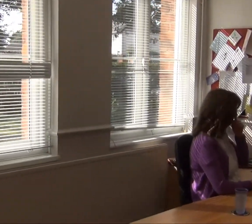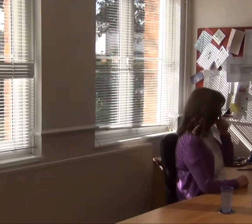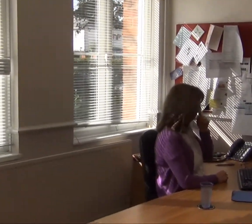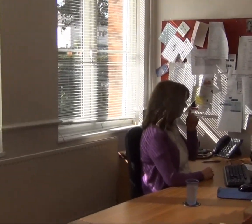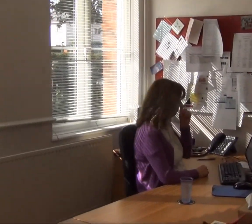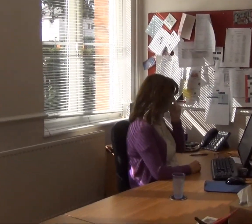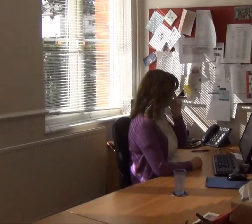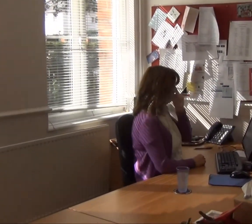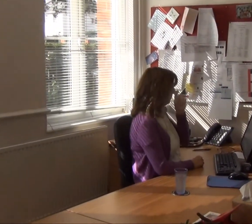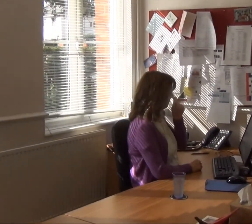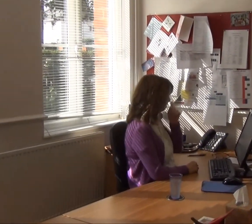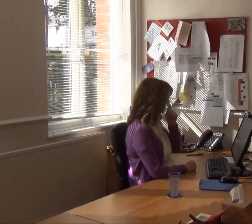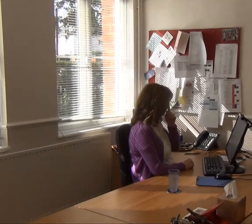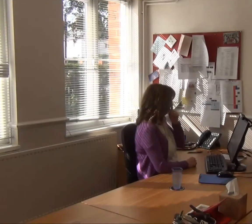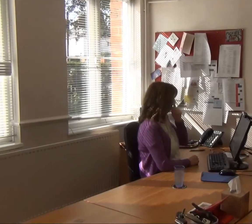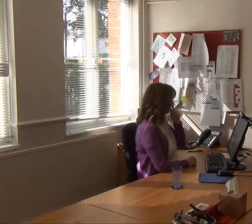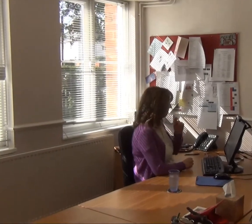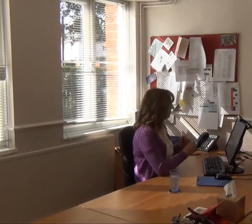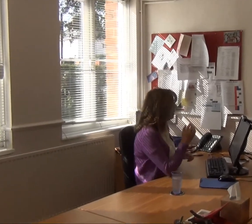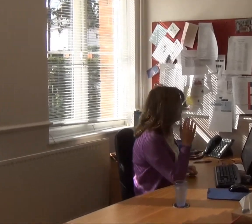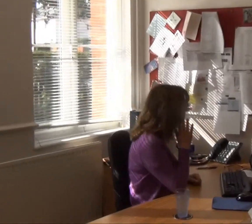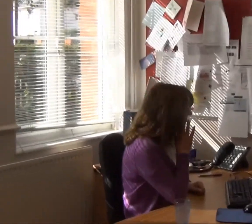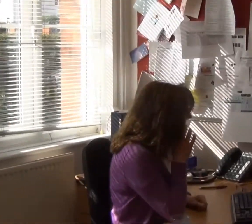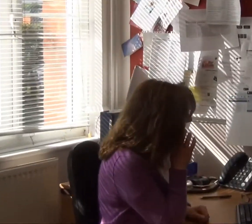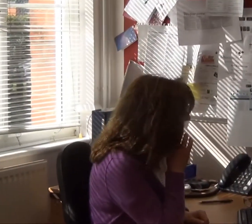Sniff Sniff. Oh dear.